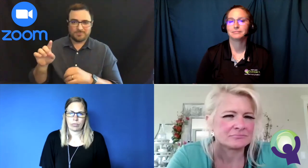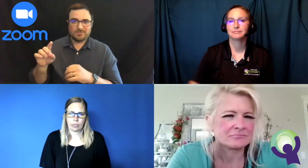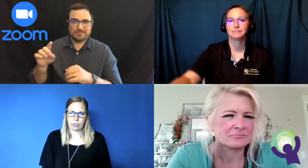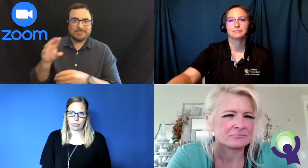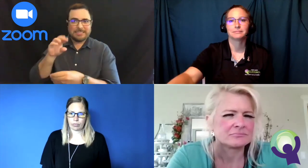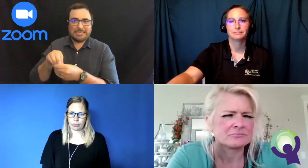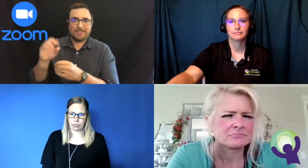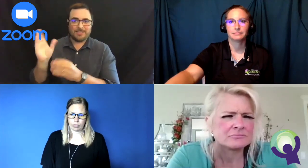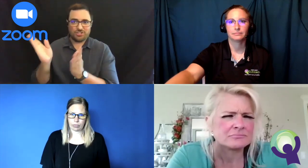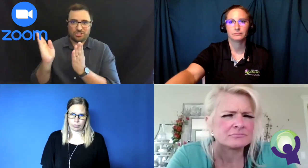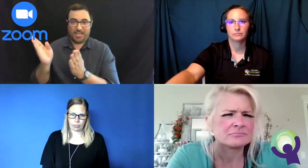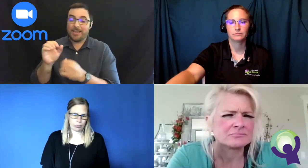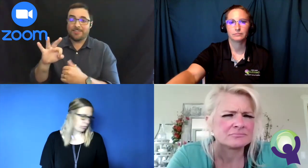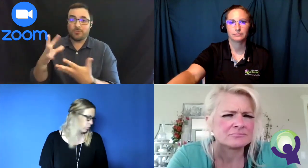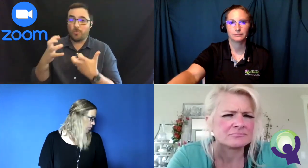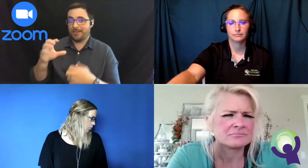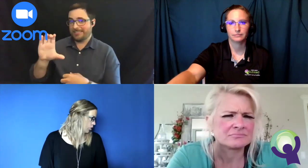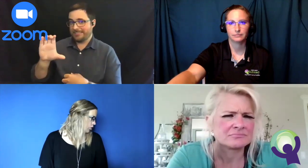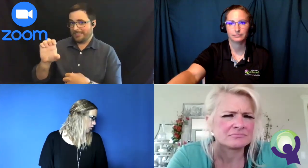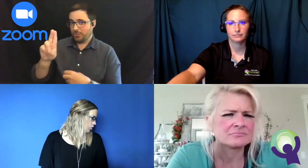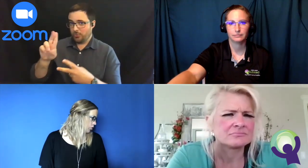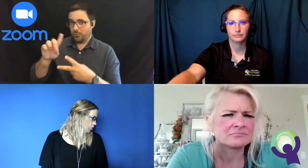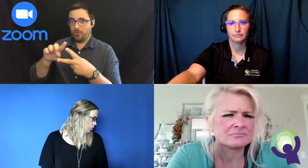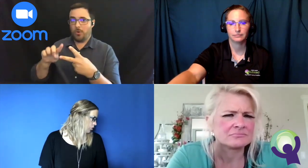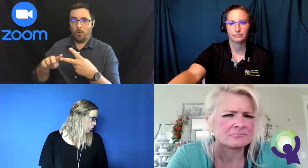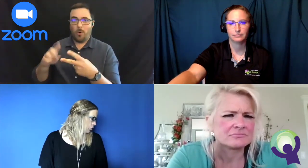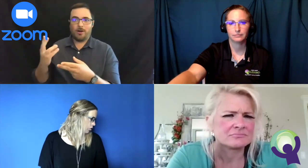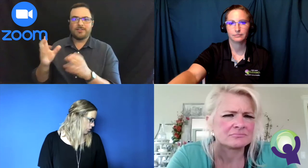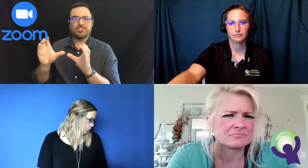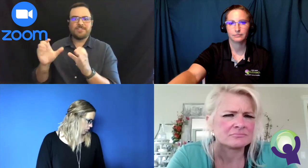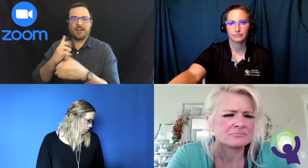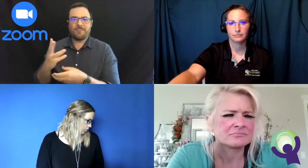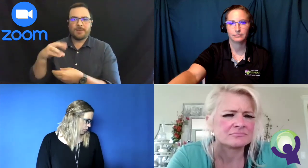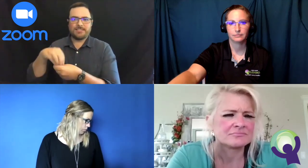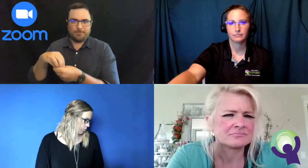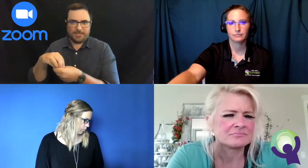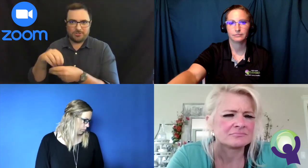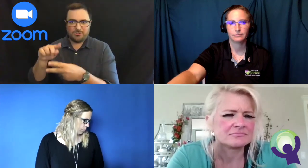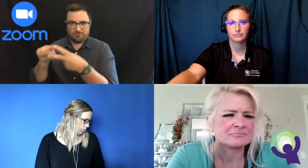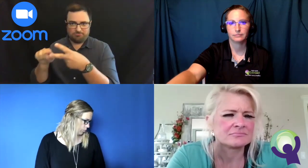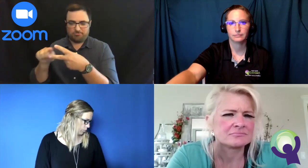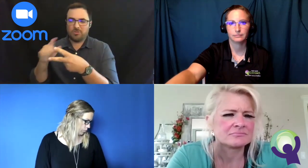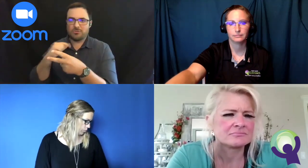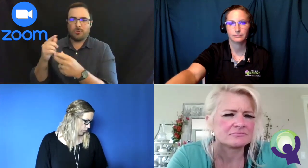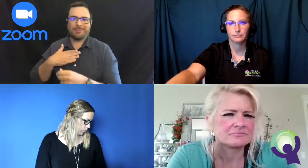want CEUs or certificates of participation we're asking people to just click on that link and fill out that form and submit it, if that's